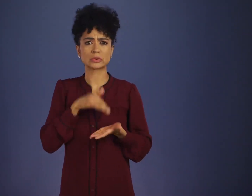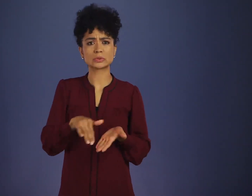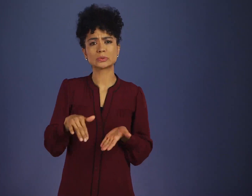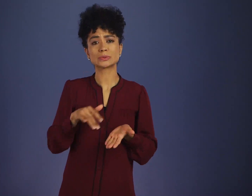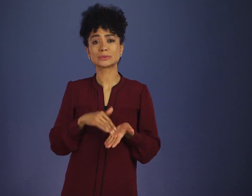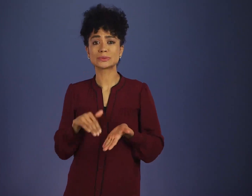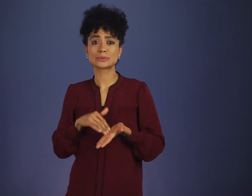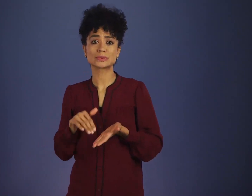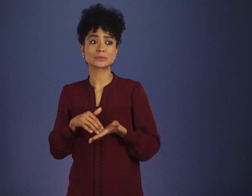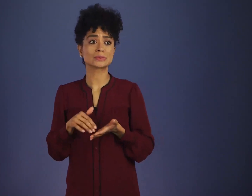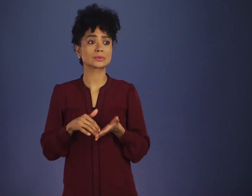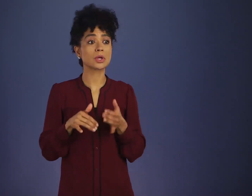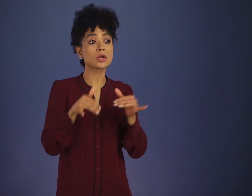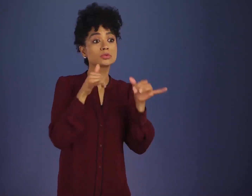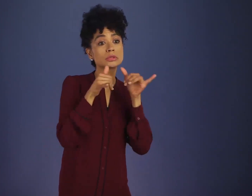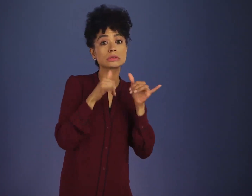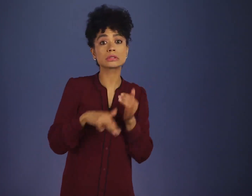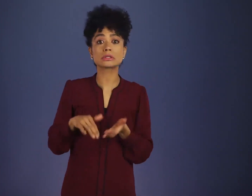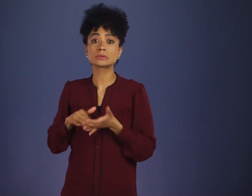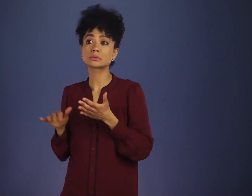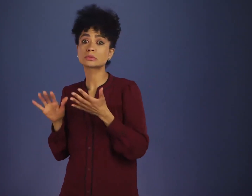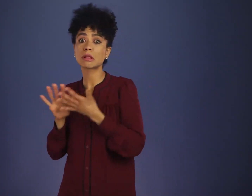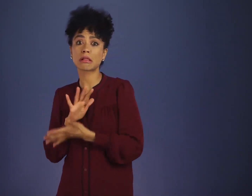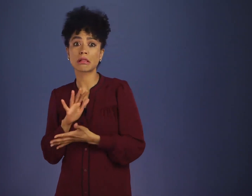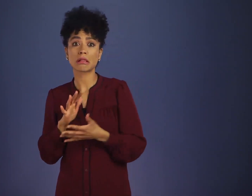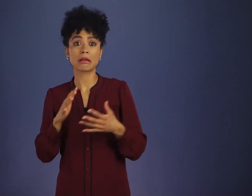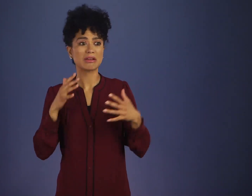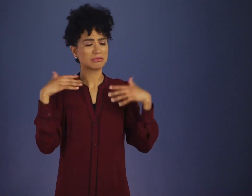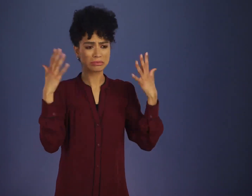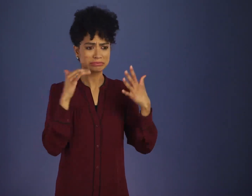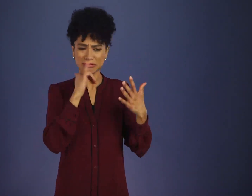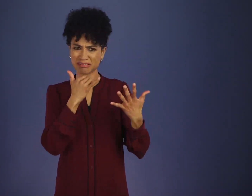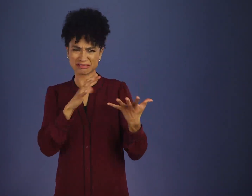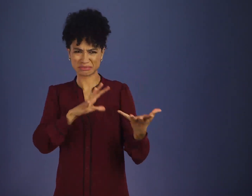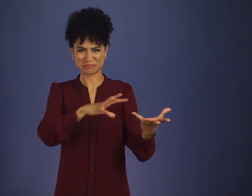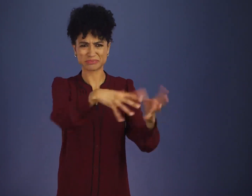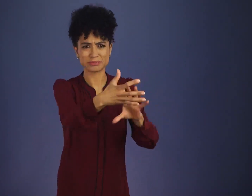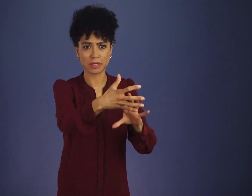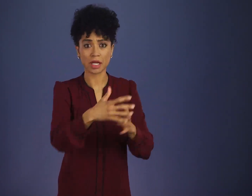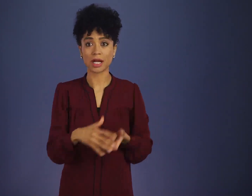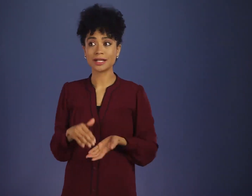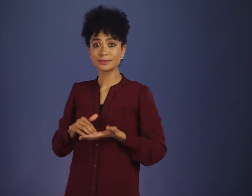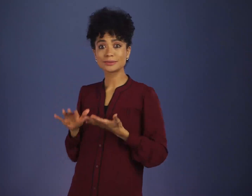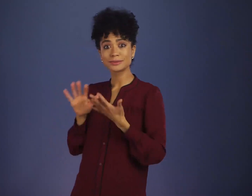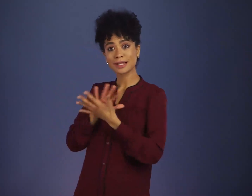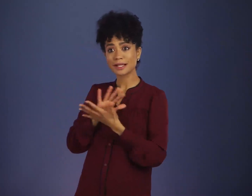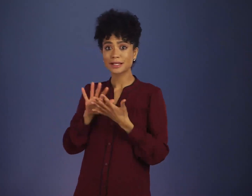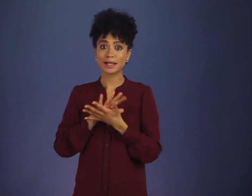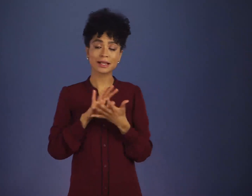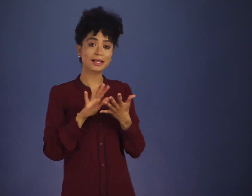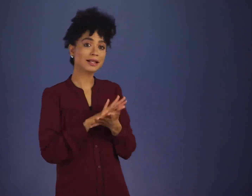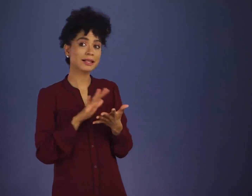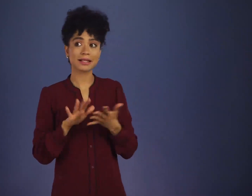For most of us, self-justification was the maker of excuses; excuses, of course, for drinking,